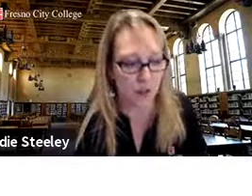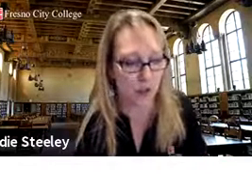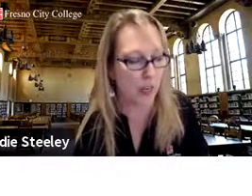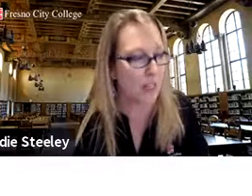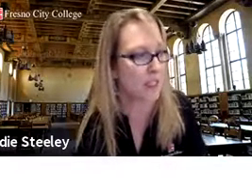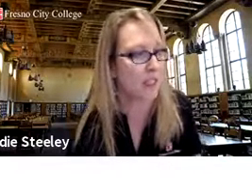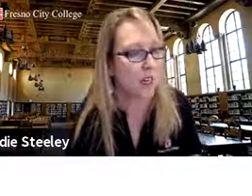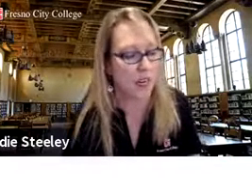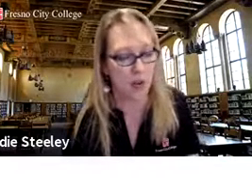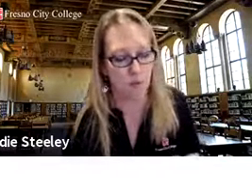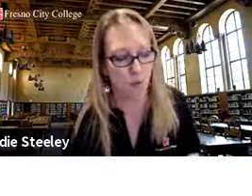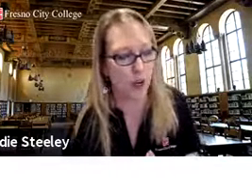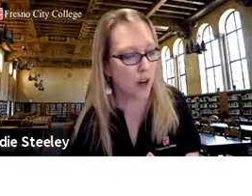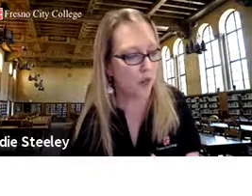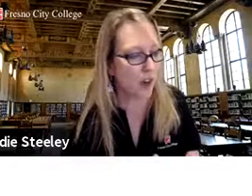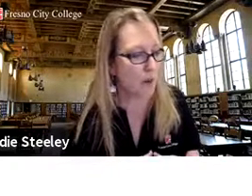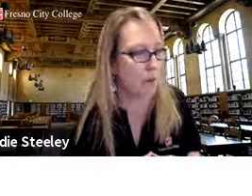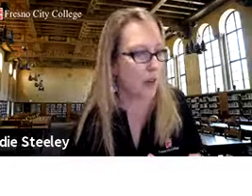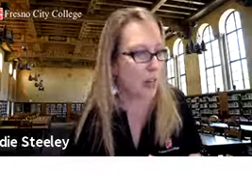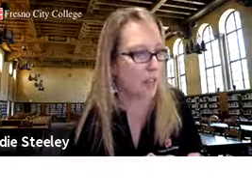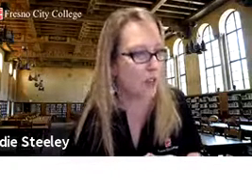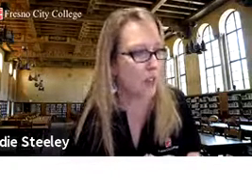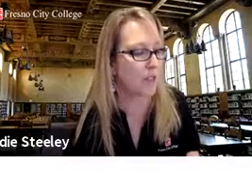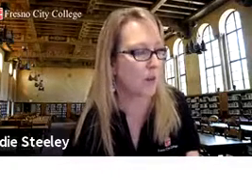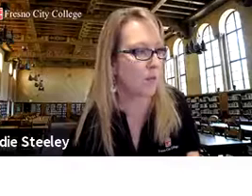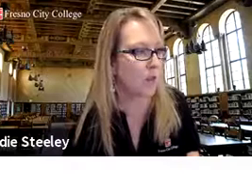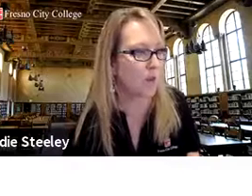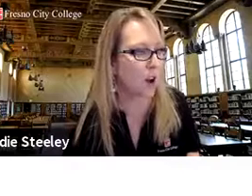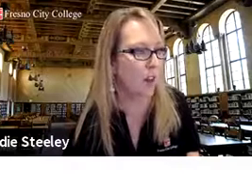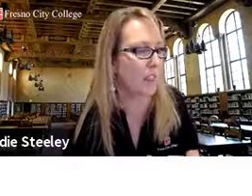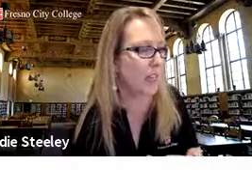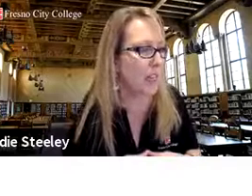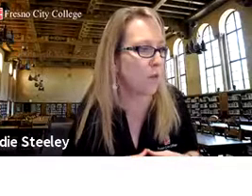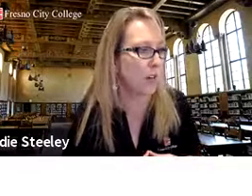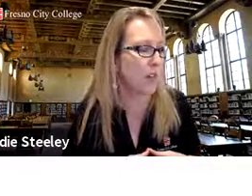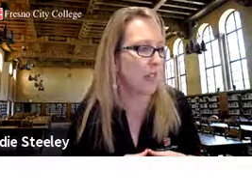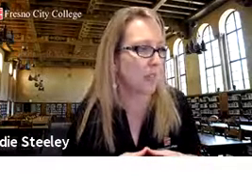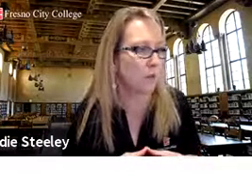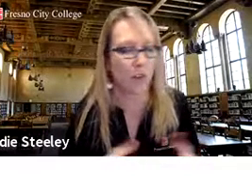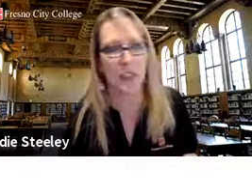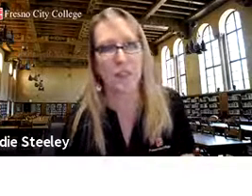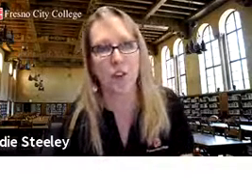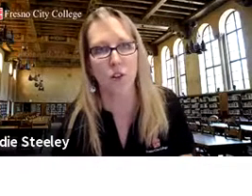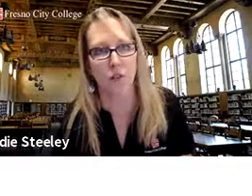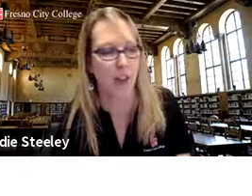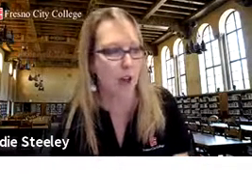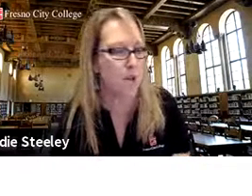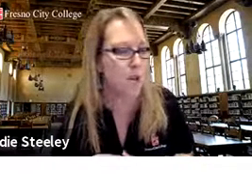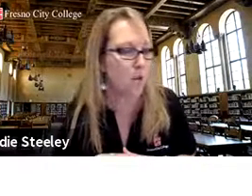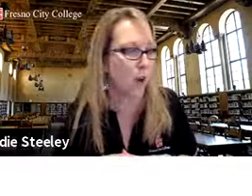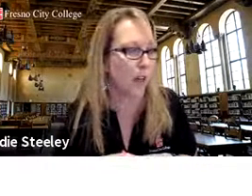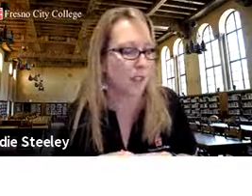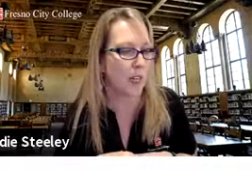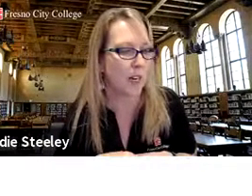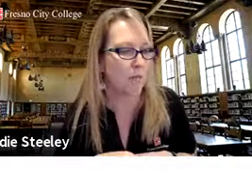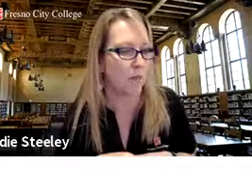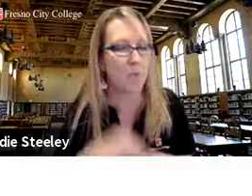students. We heard from students from from the fall that said that one of the things that was very difficult for them was not